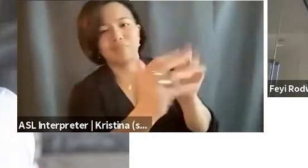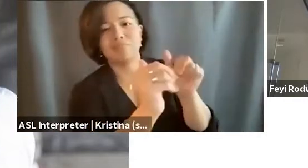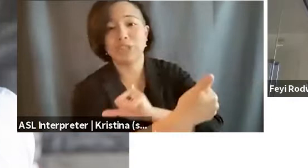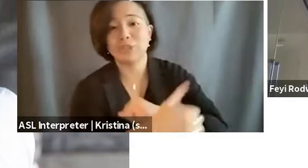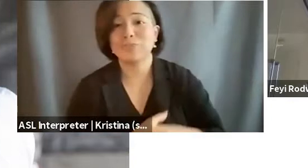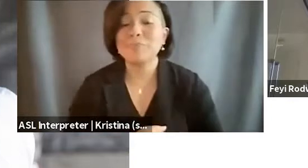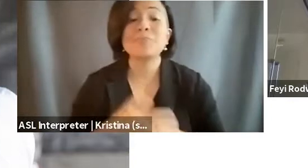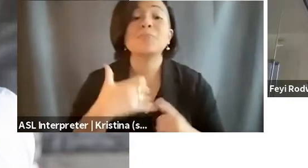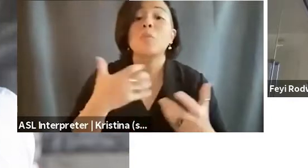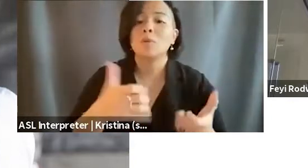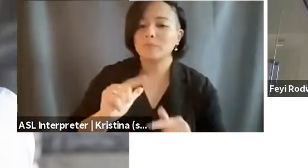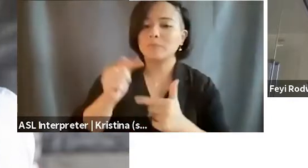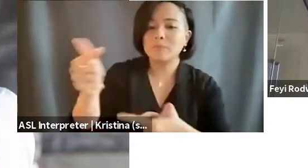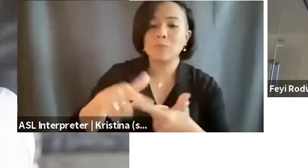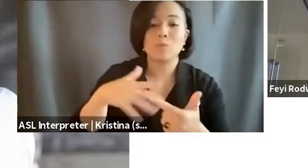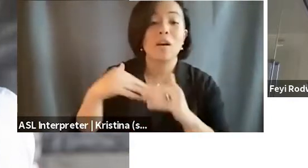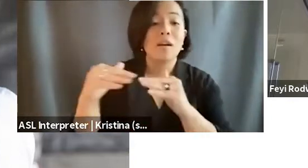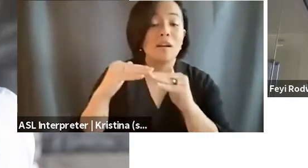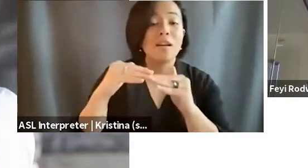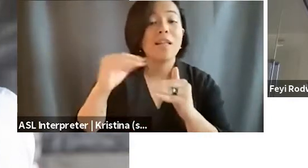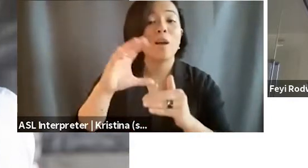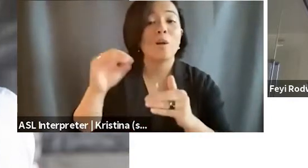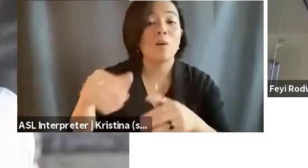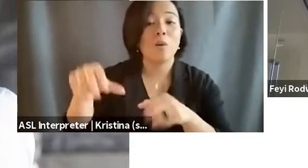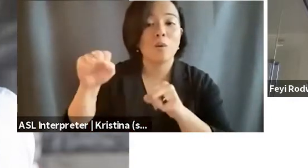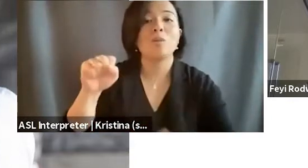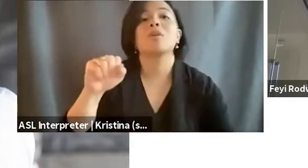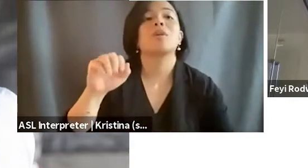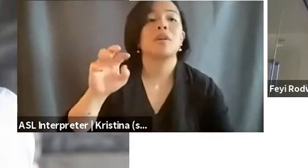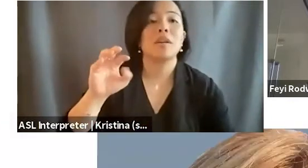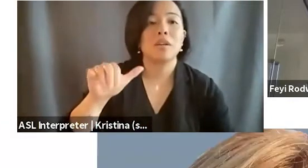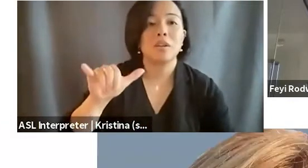I'd like to hand over to my colleague and co-host, Yolande Miller-Grandvaux